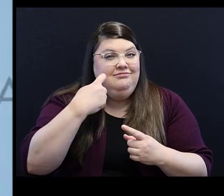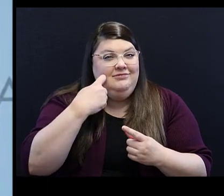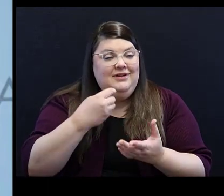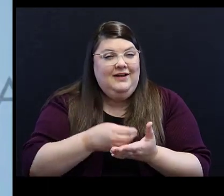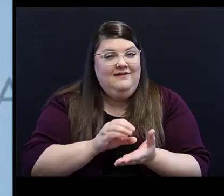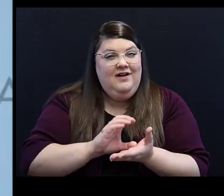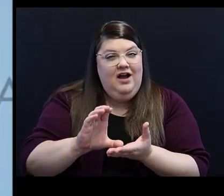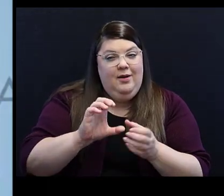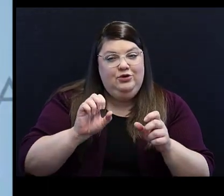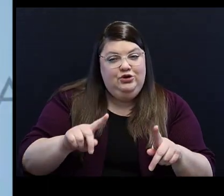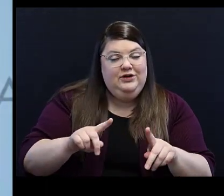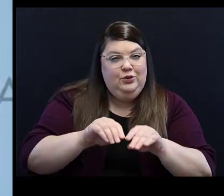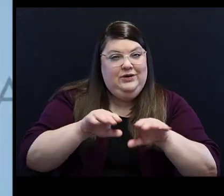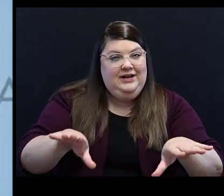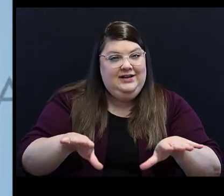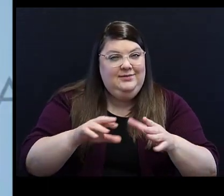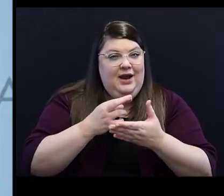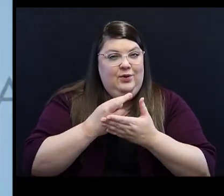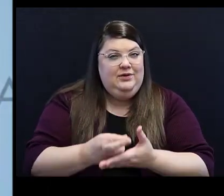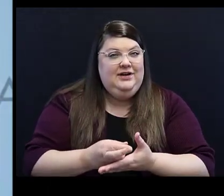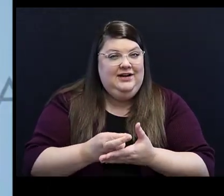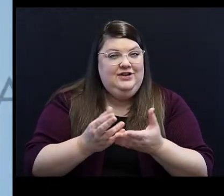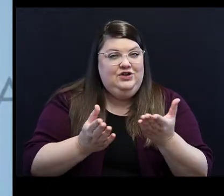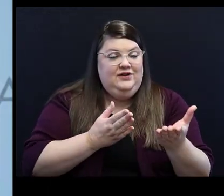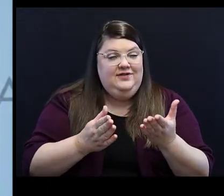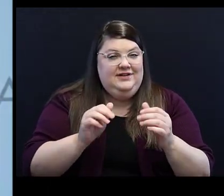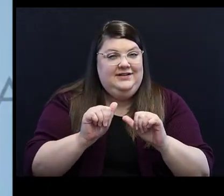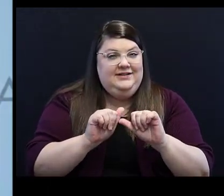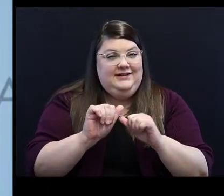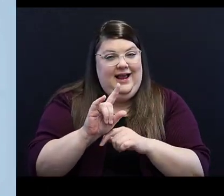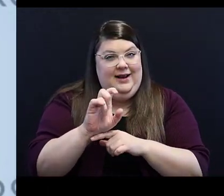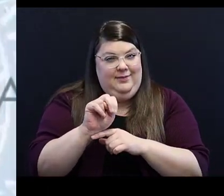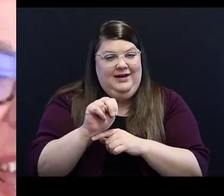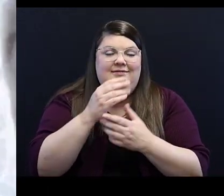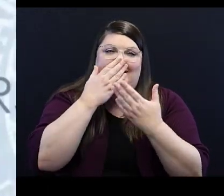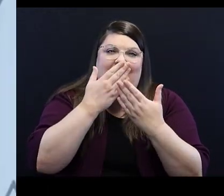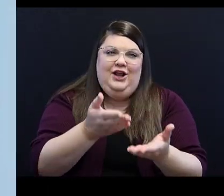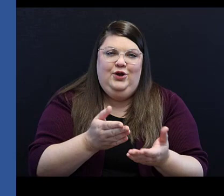released by the Rehabilitation Services Administration – Thank You.